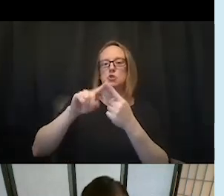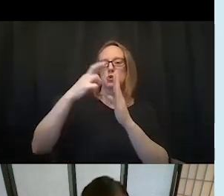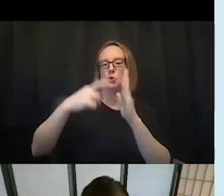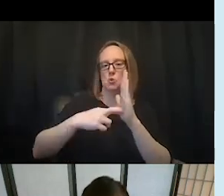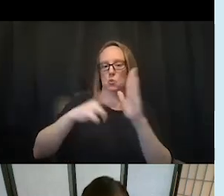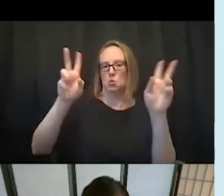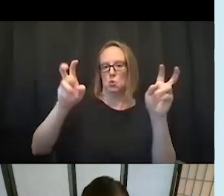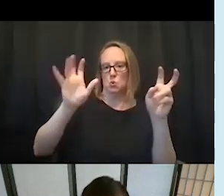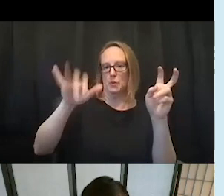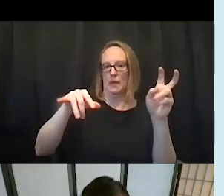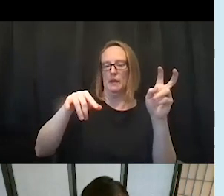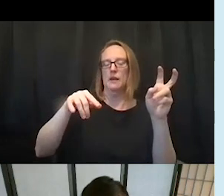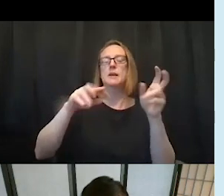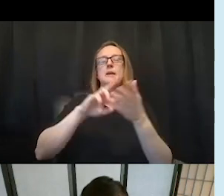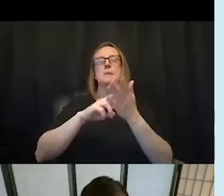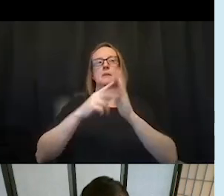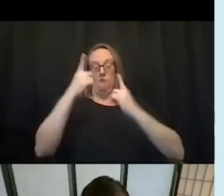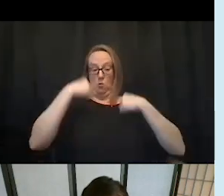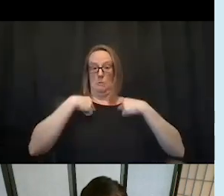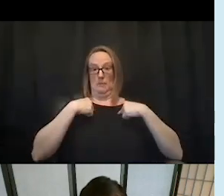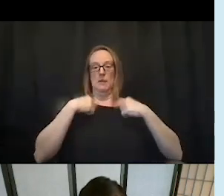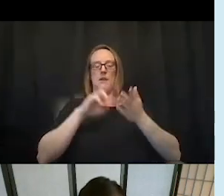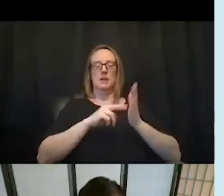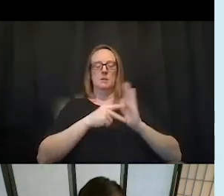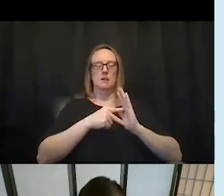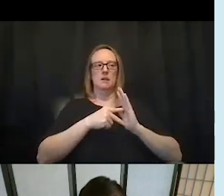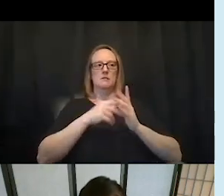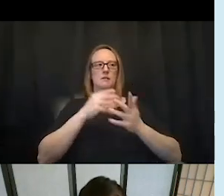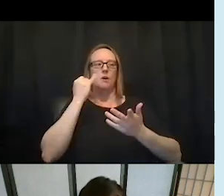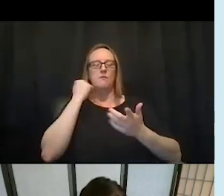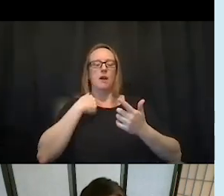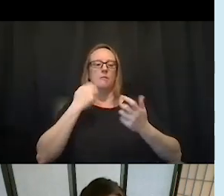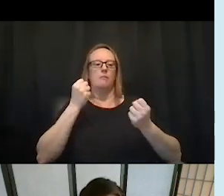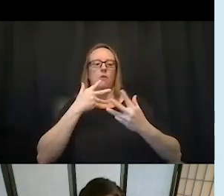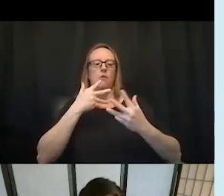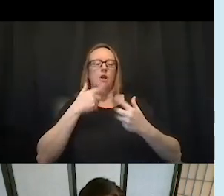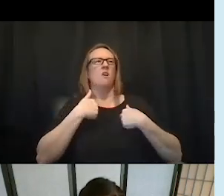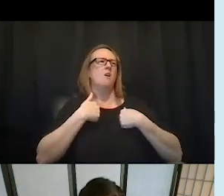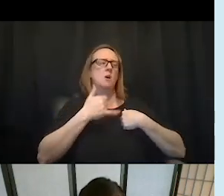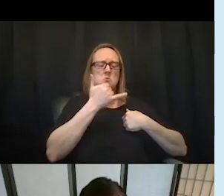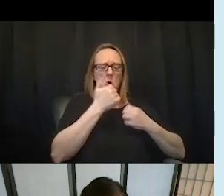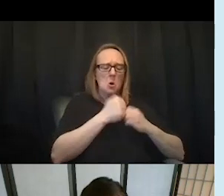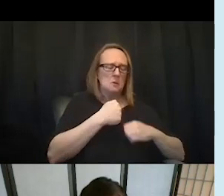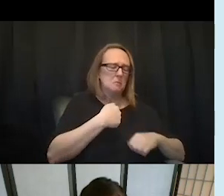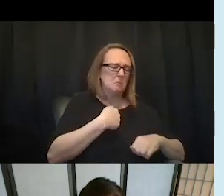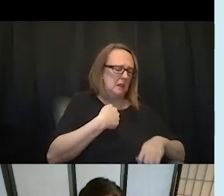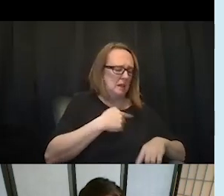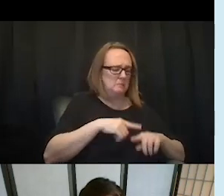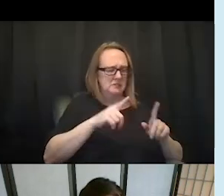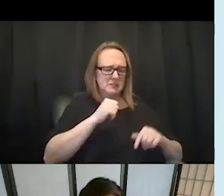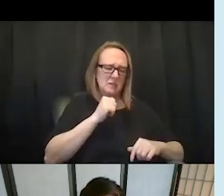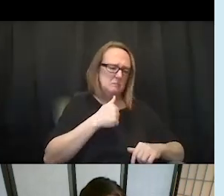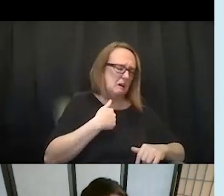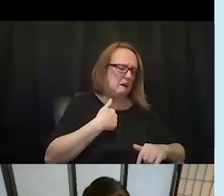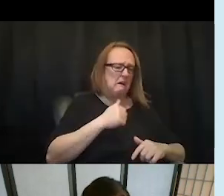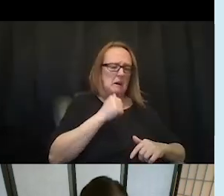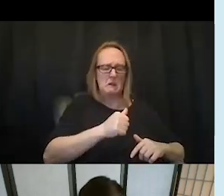when I'm afraid that there's something wrong with me or that I'm uh you know gonna be sad forever,